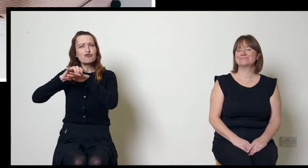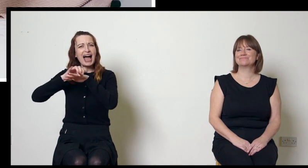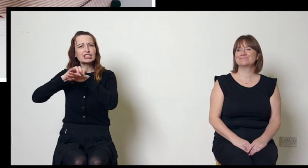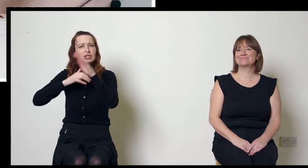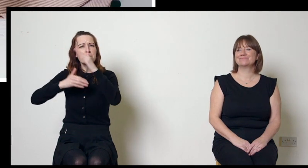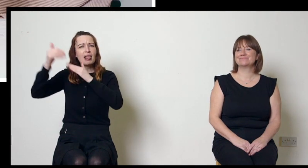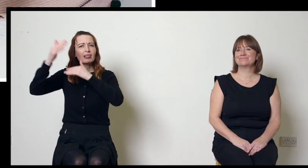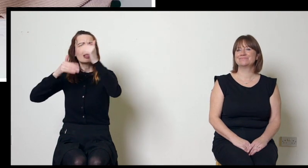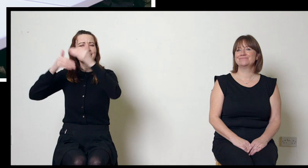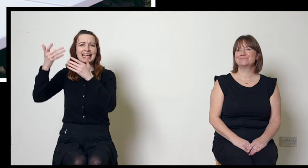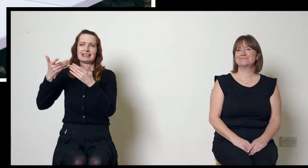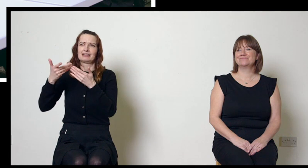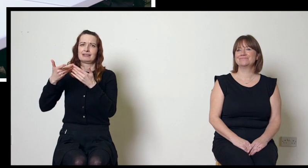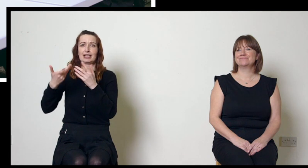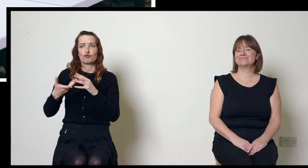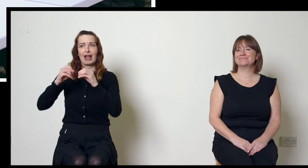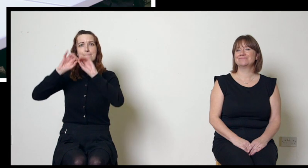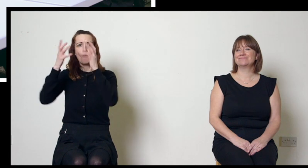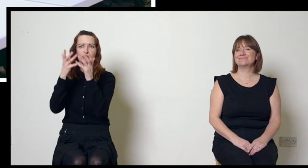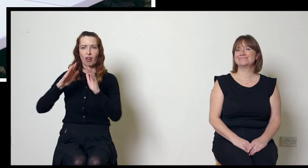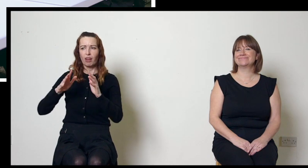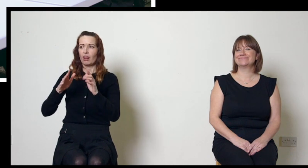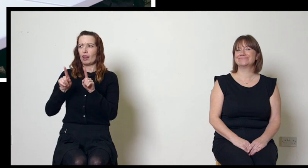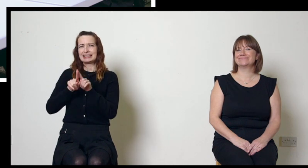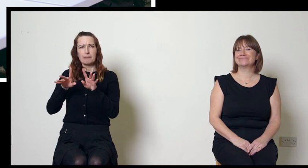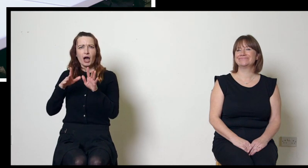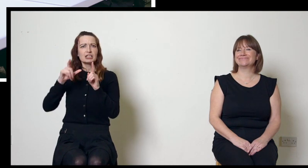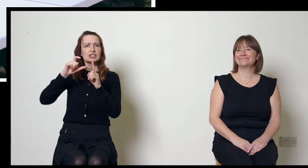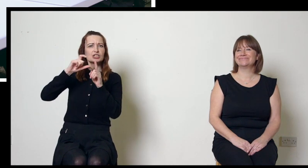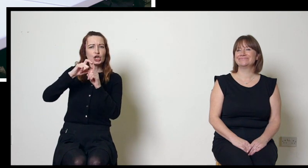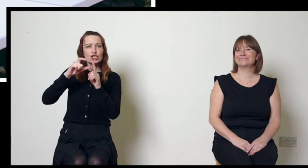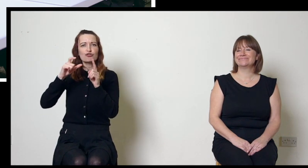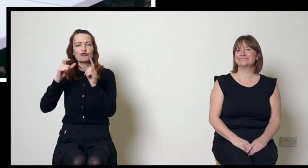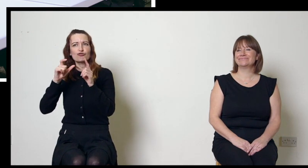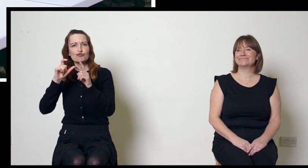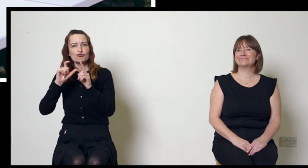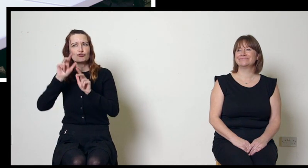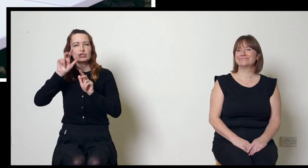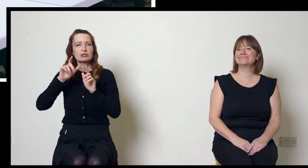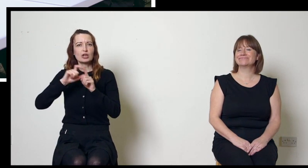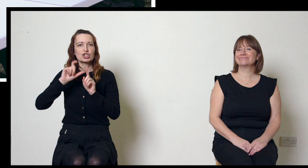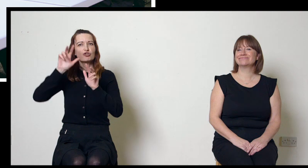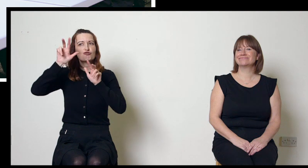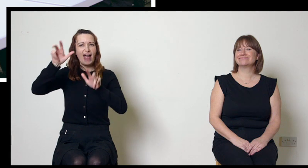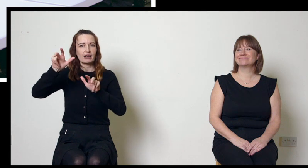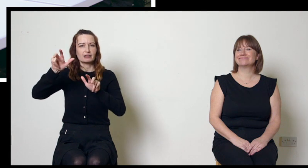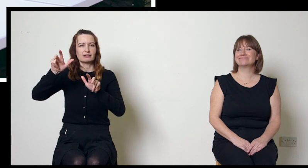If you're into like Dungeons and Dragons, or role model, role modelling gaming? Yeah, yeah. I'm so old RPG